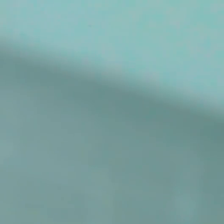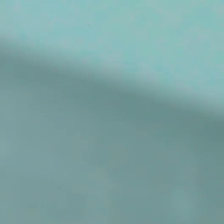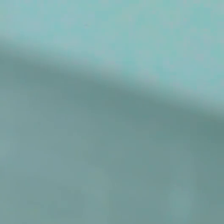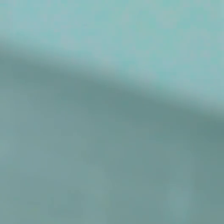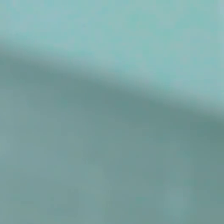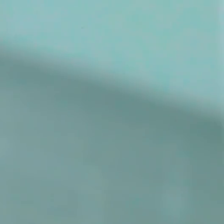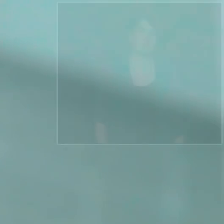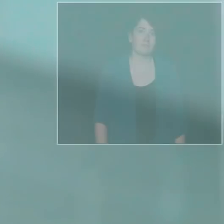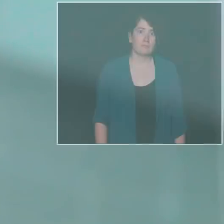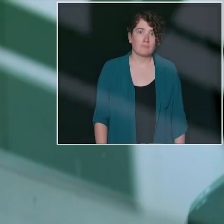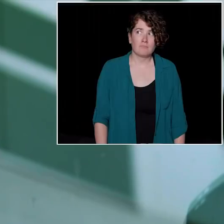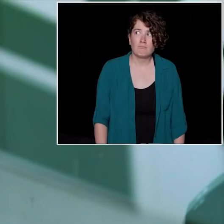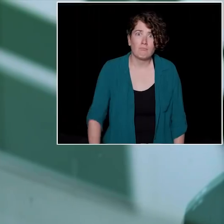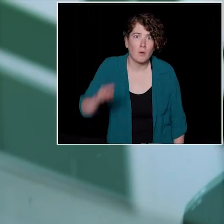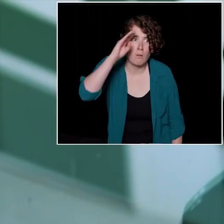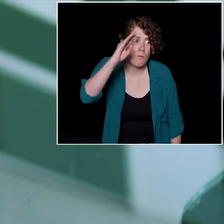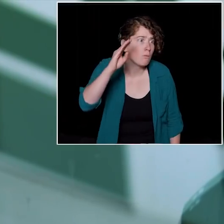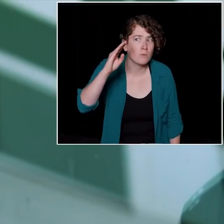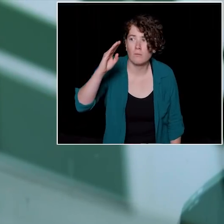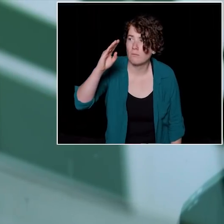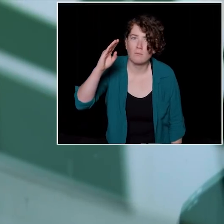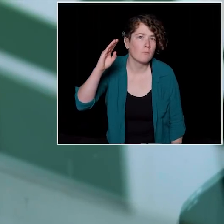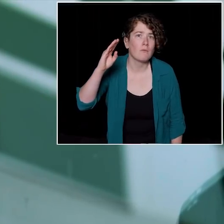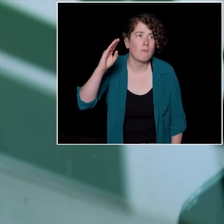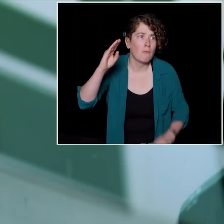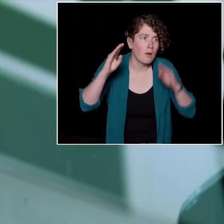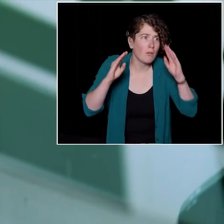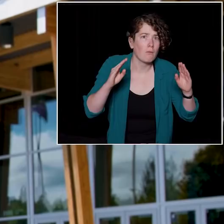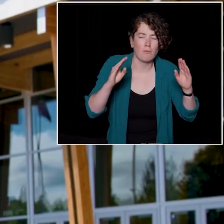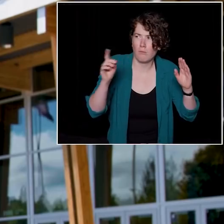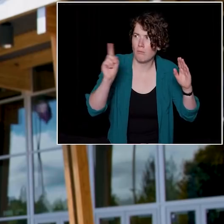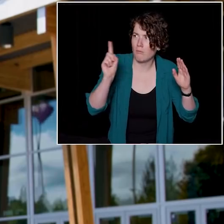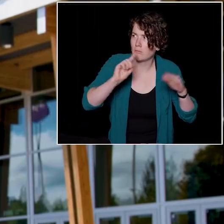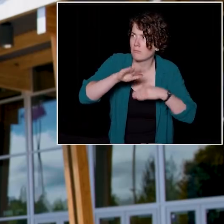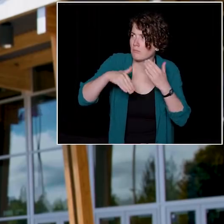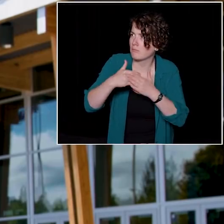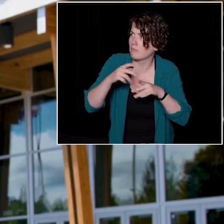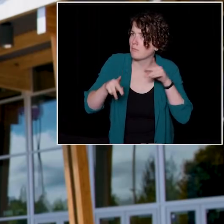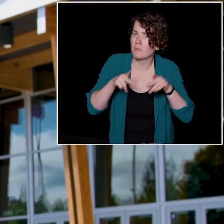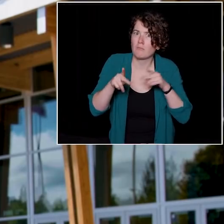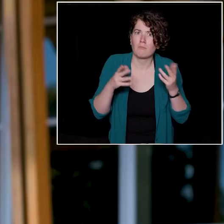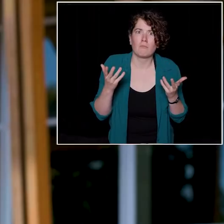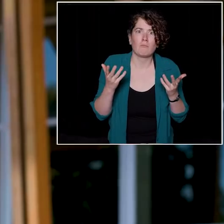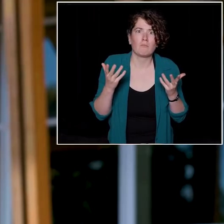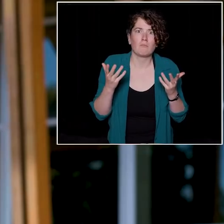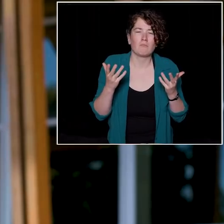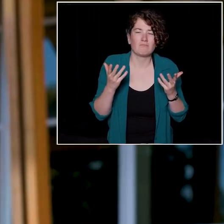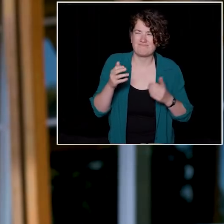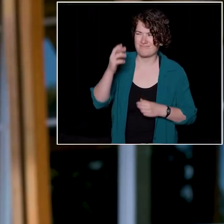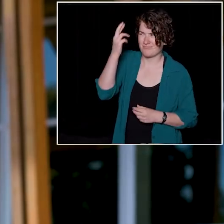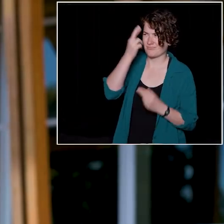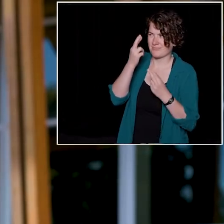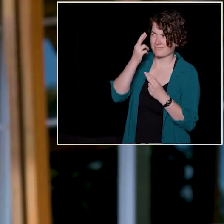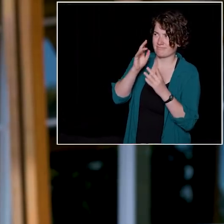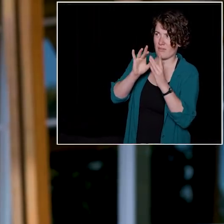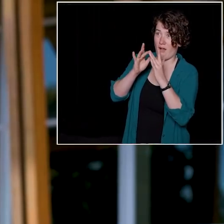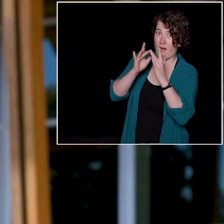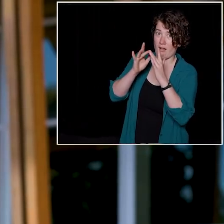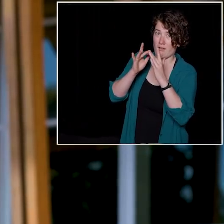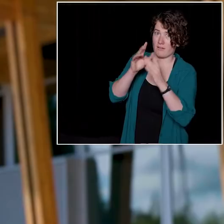Hello? Where is everyone? - You do realize that virtual means online.